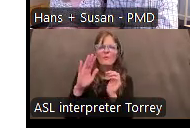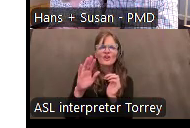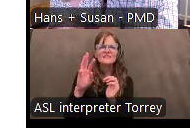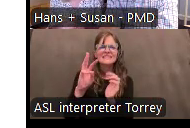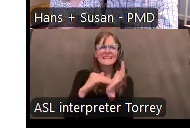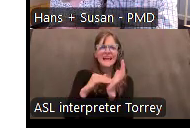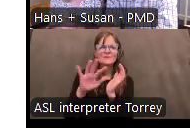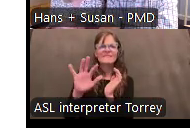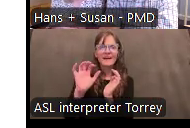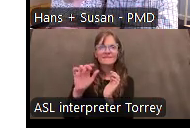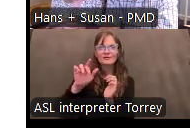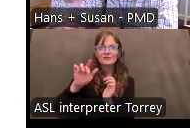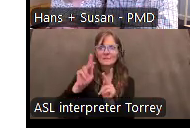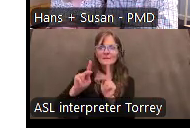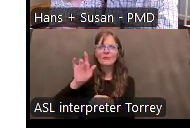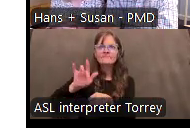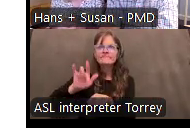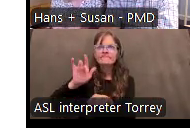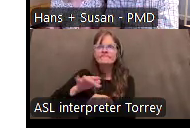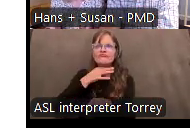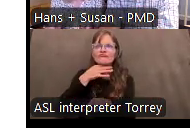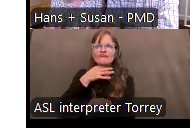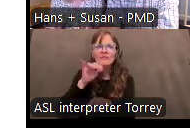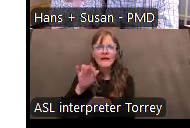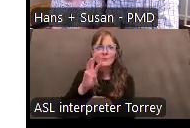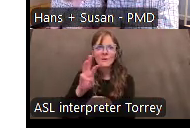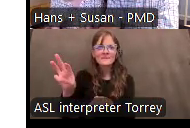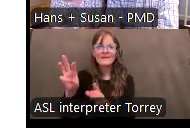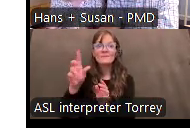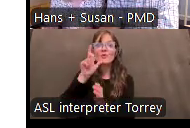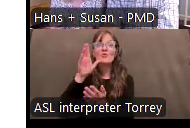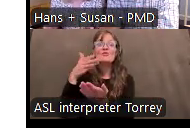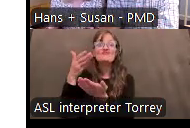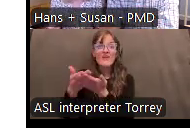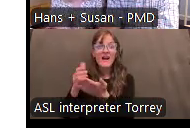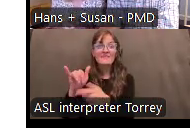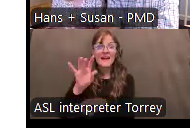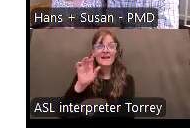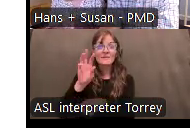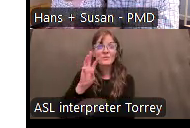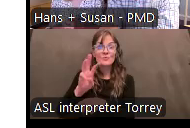And that those people who came to the website looked at a couple pages, 18,000, almost 18,500.